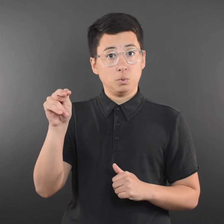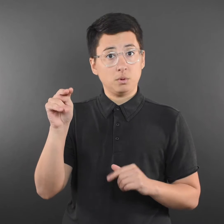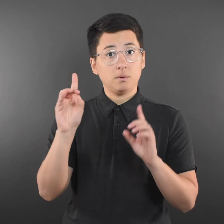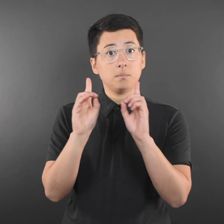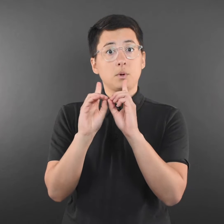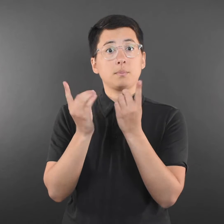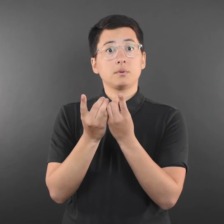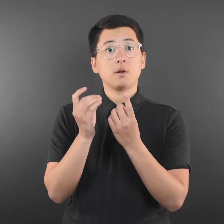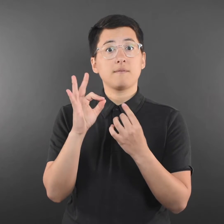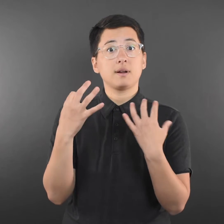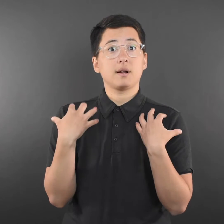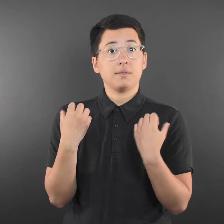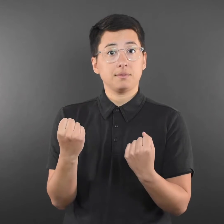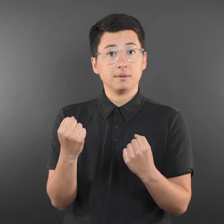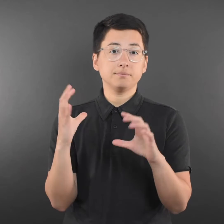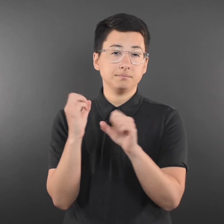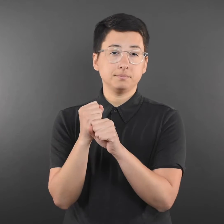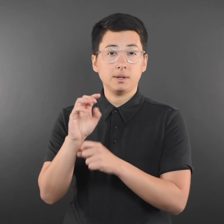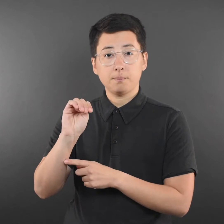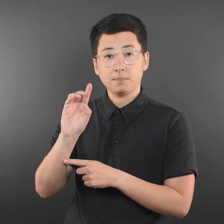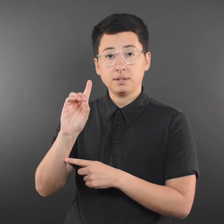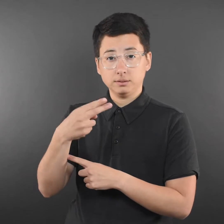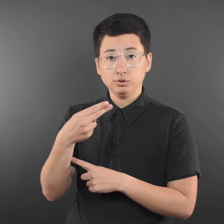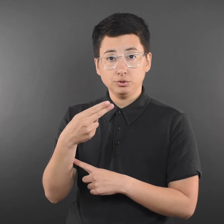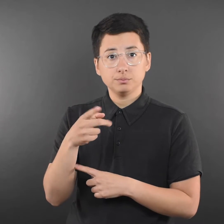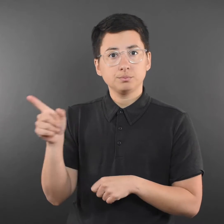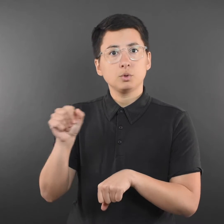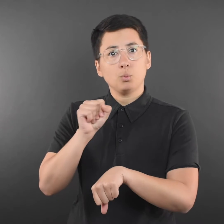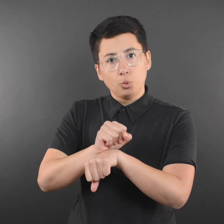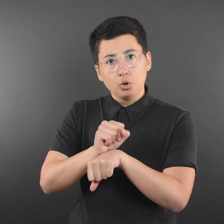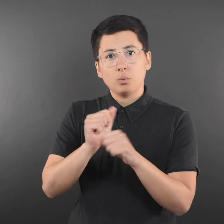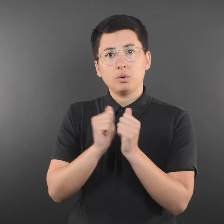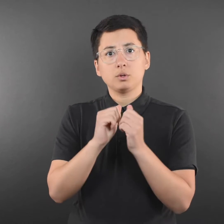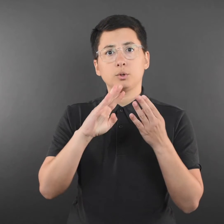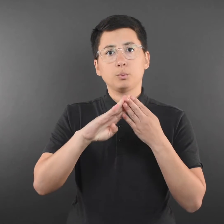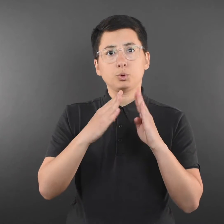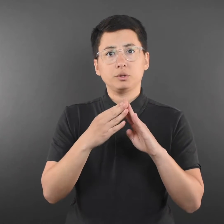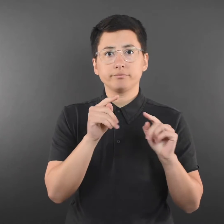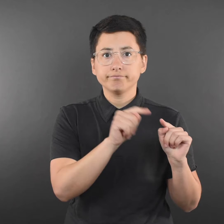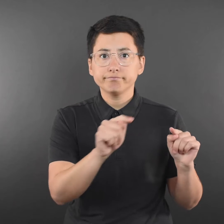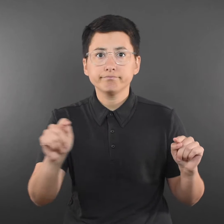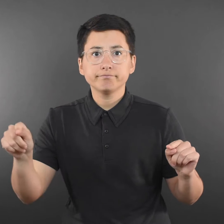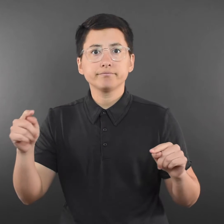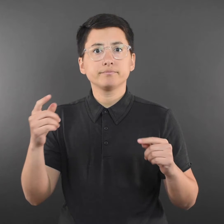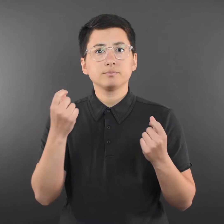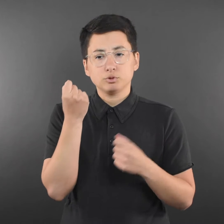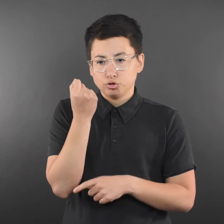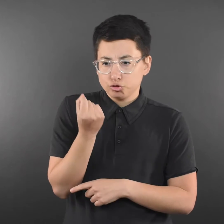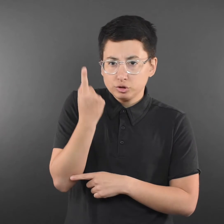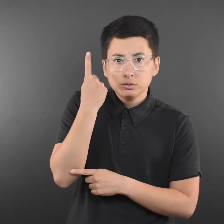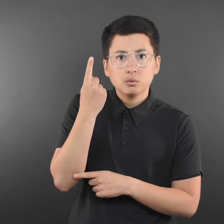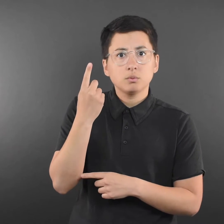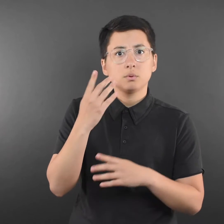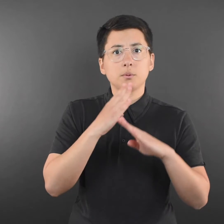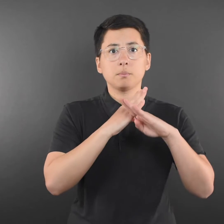The Minnesota Department of Health (MDH) works with communities to understand the barriers to good health that members face,